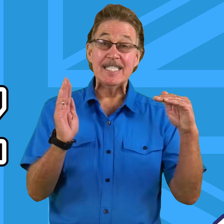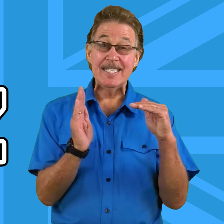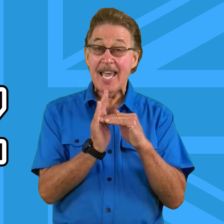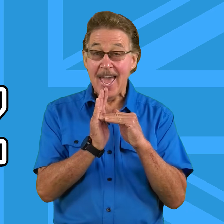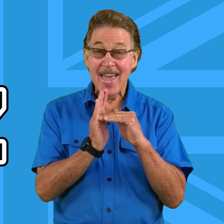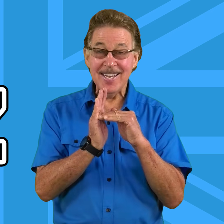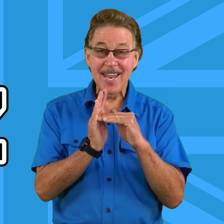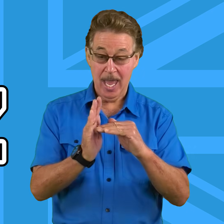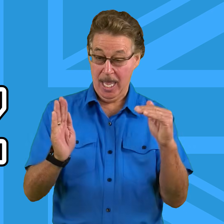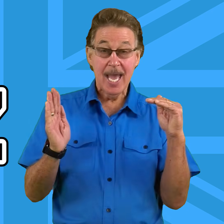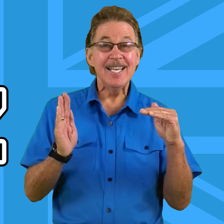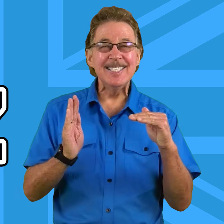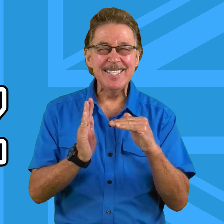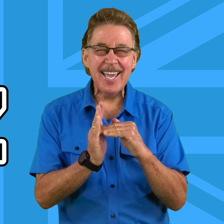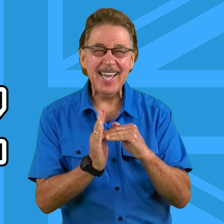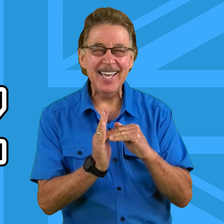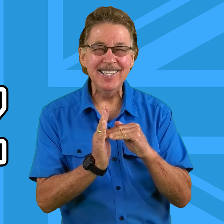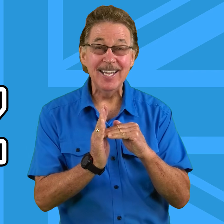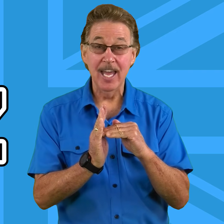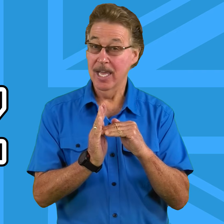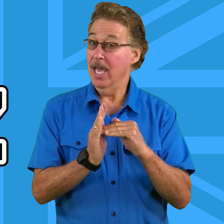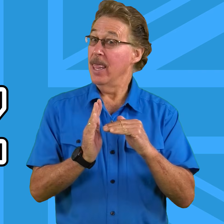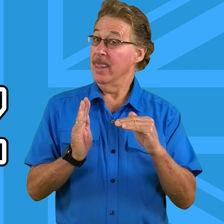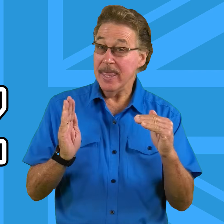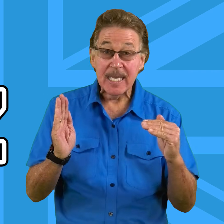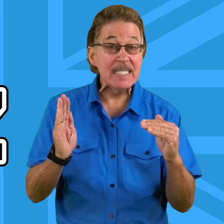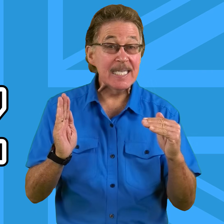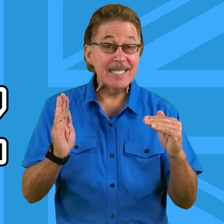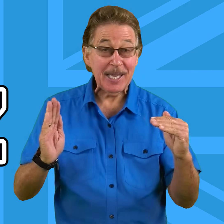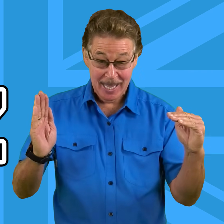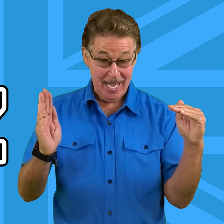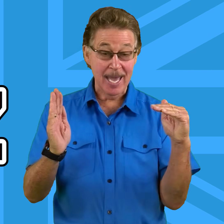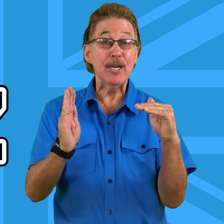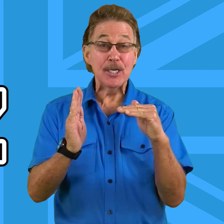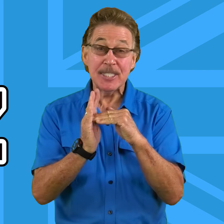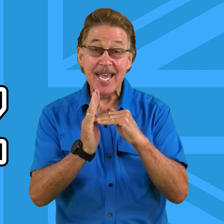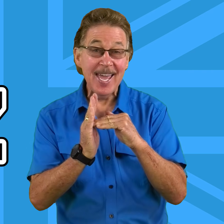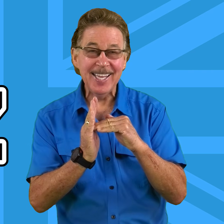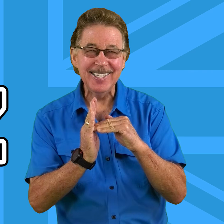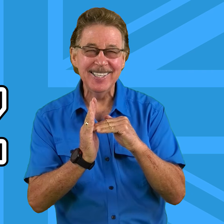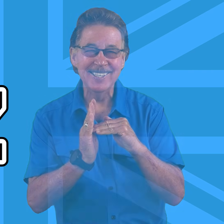Zed,zed, this is the letter zed